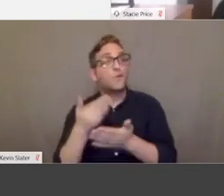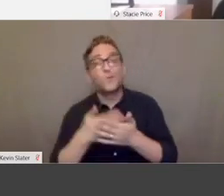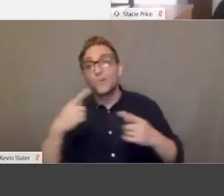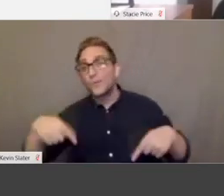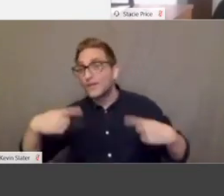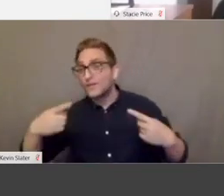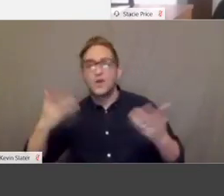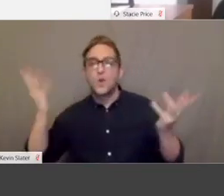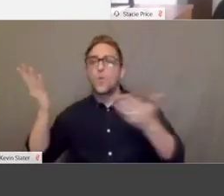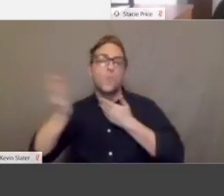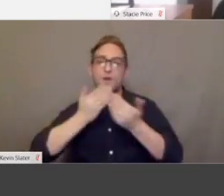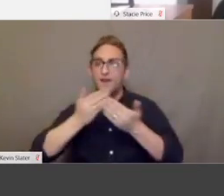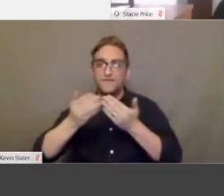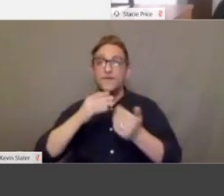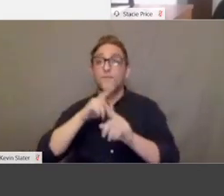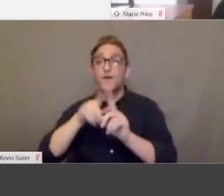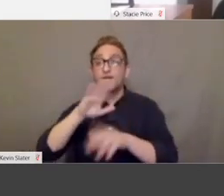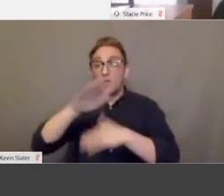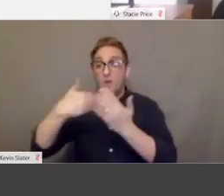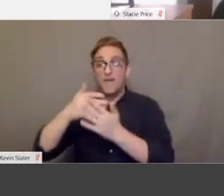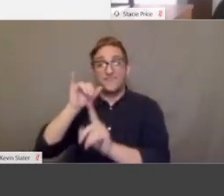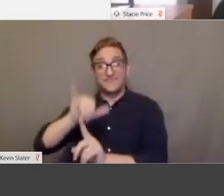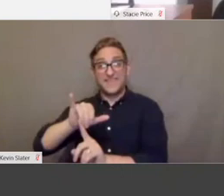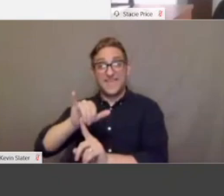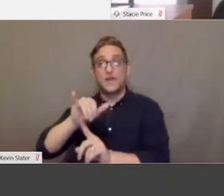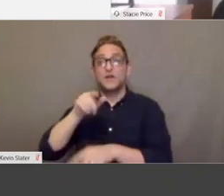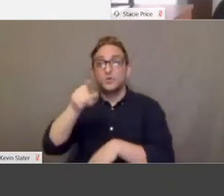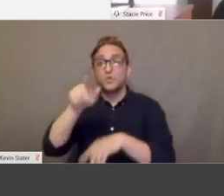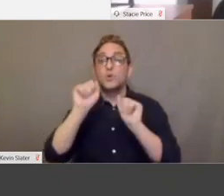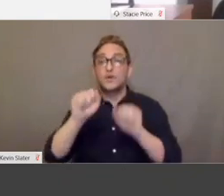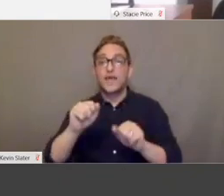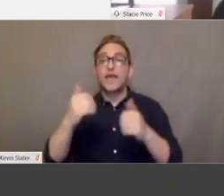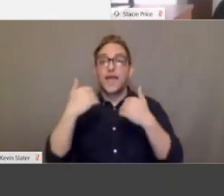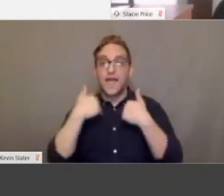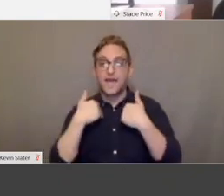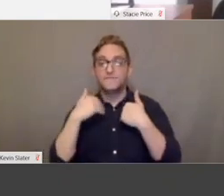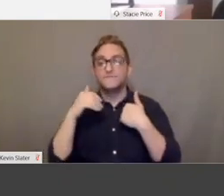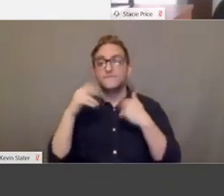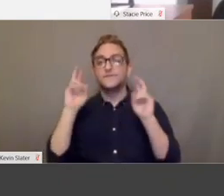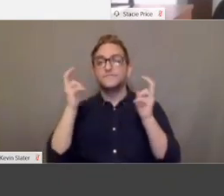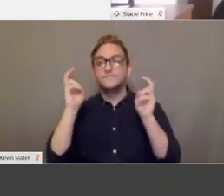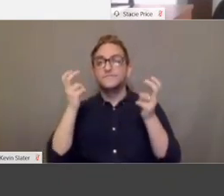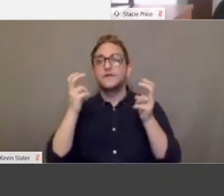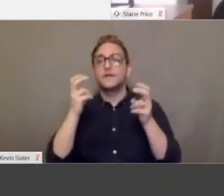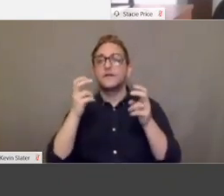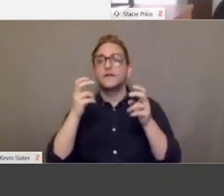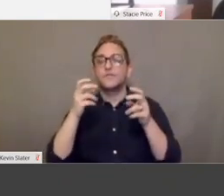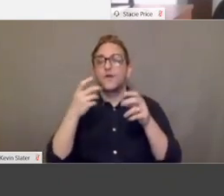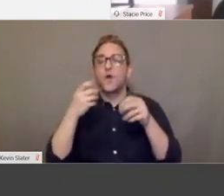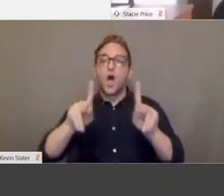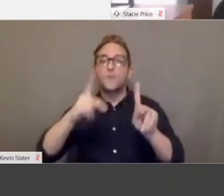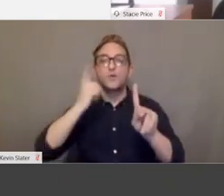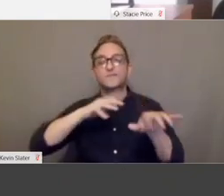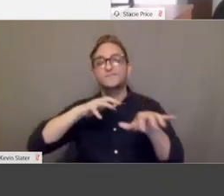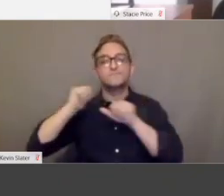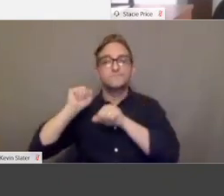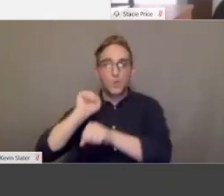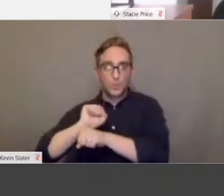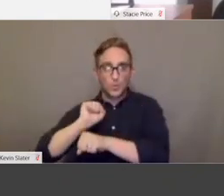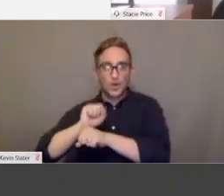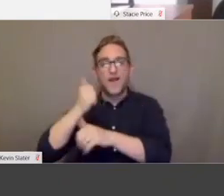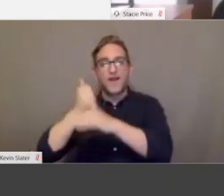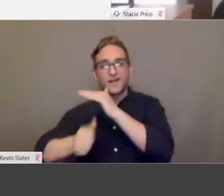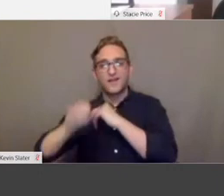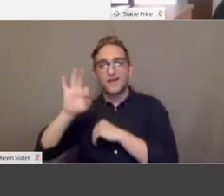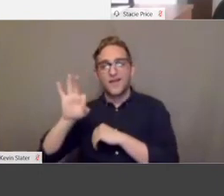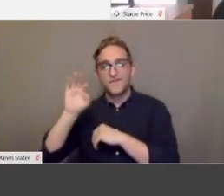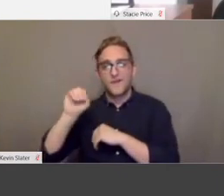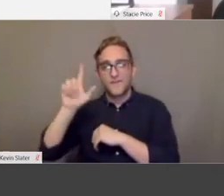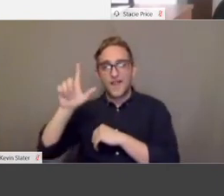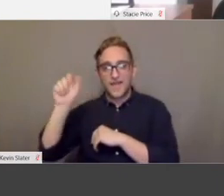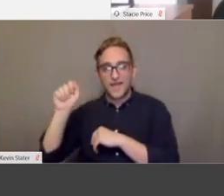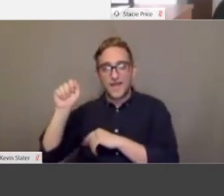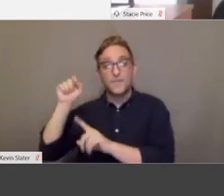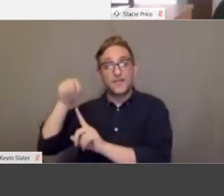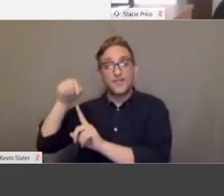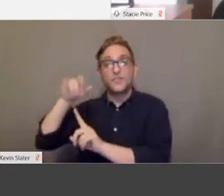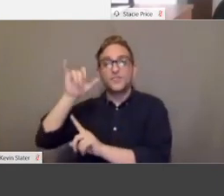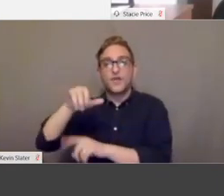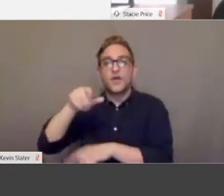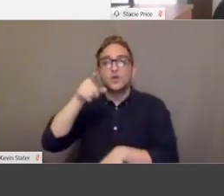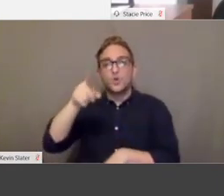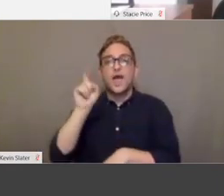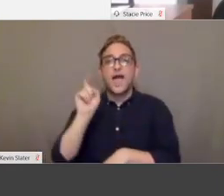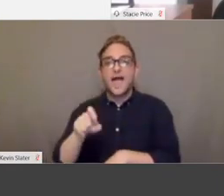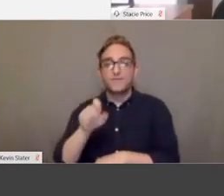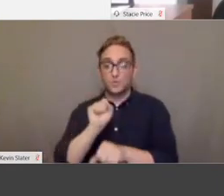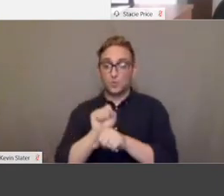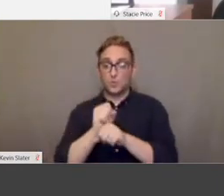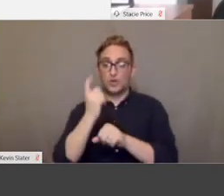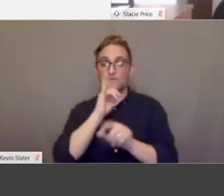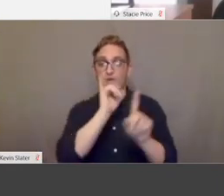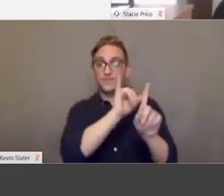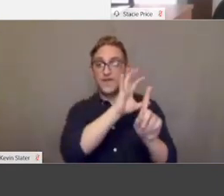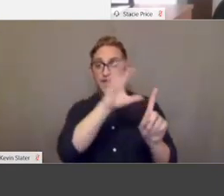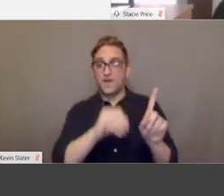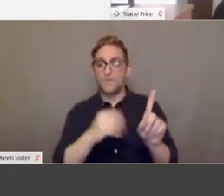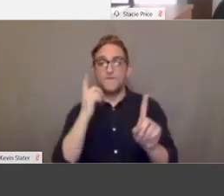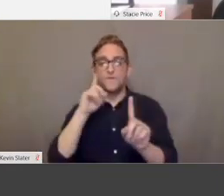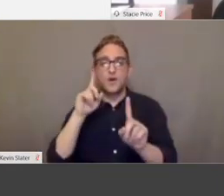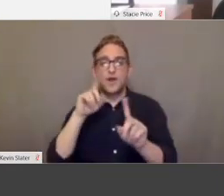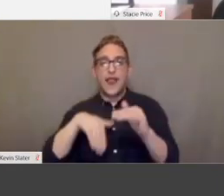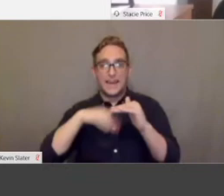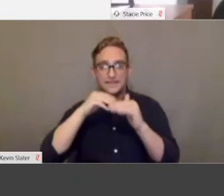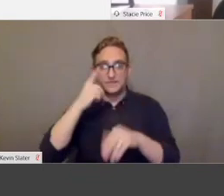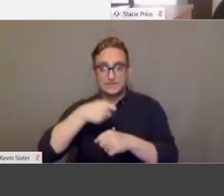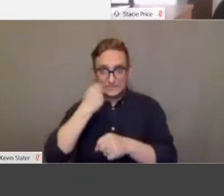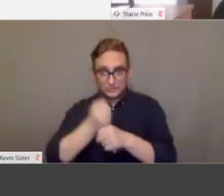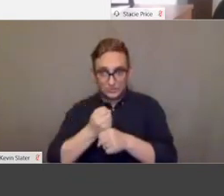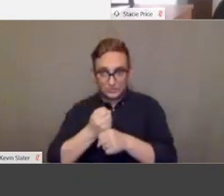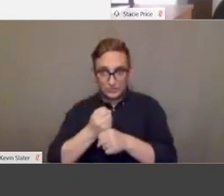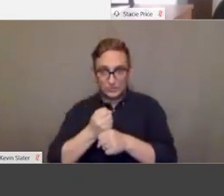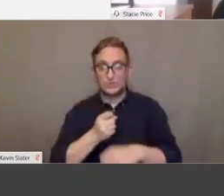things you can get leave under this FMLA law. This law unlike the ADA, you have to have